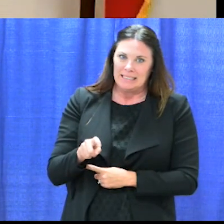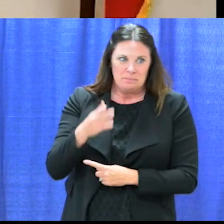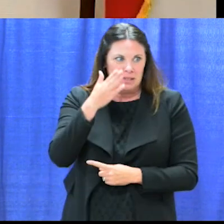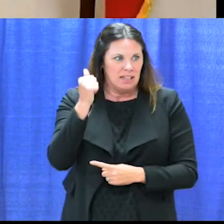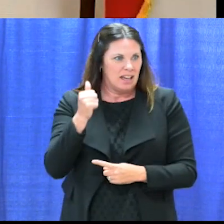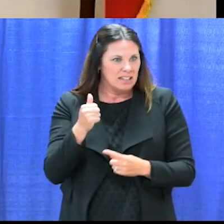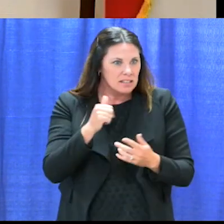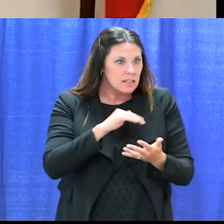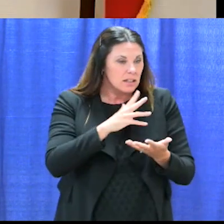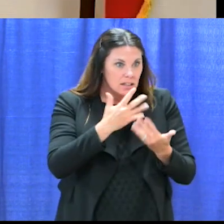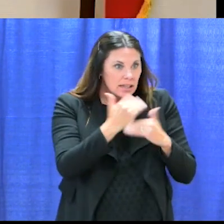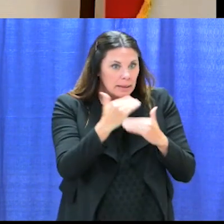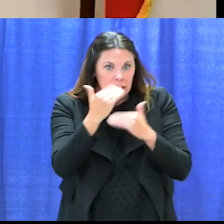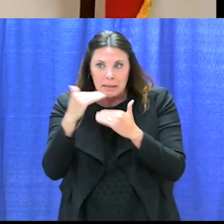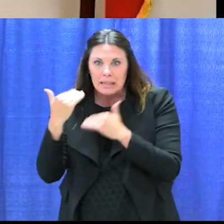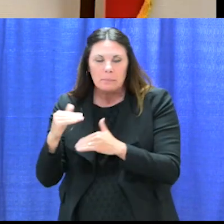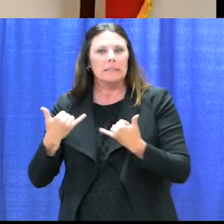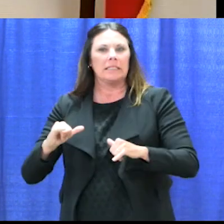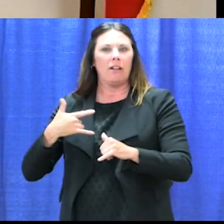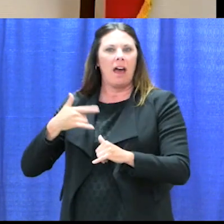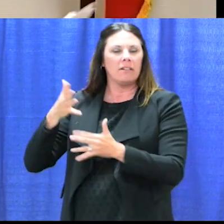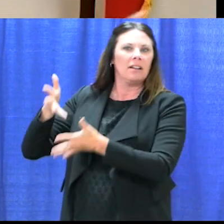line and we get this right for all of our communities.